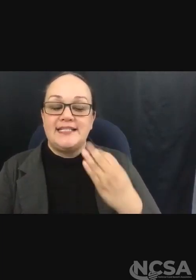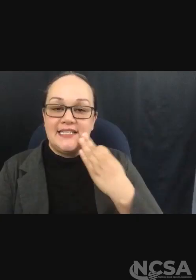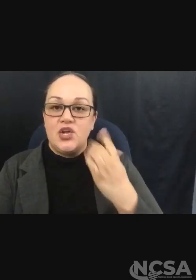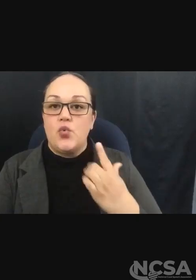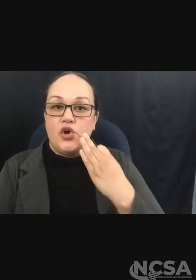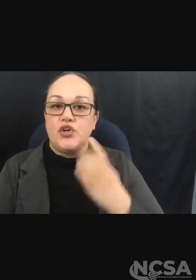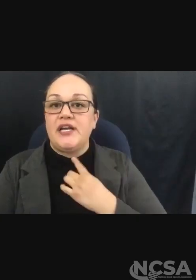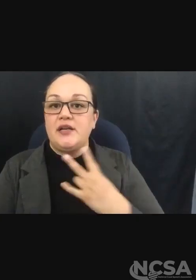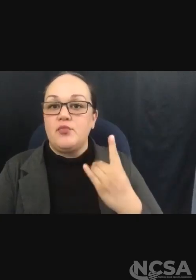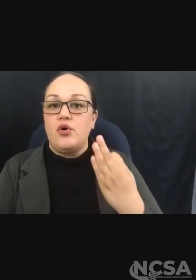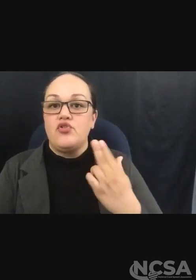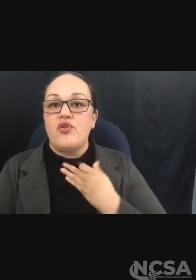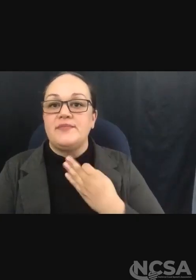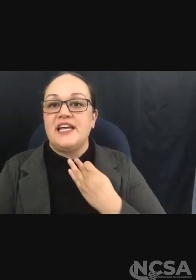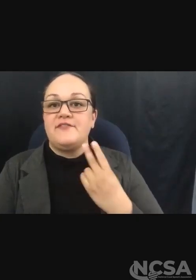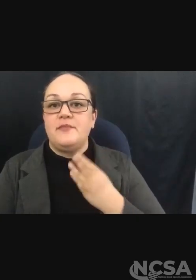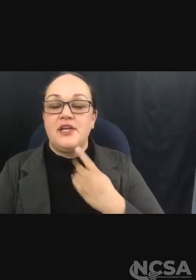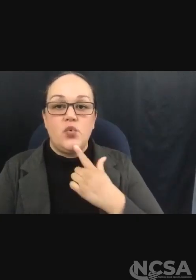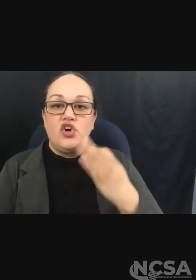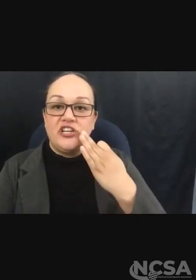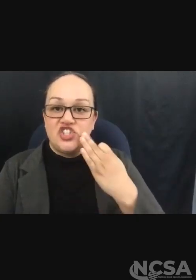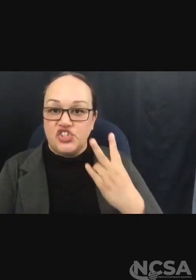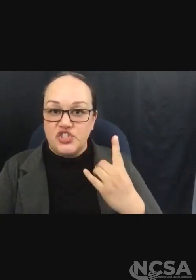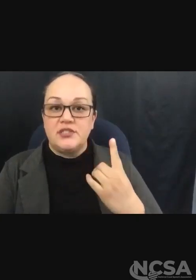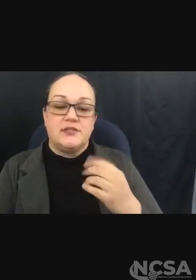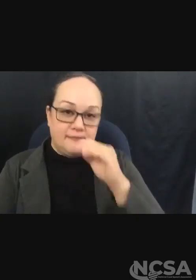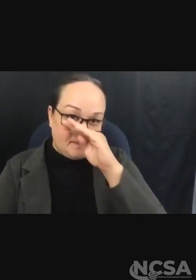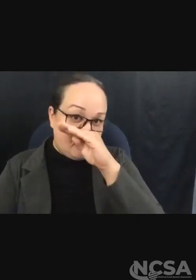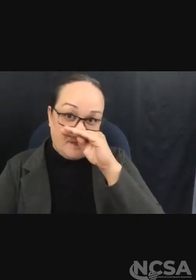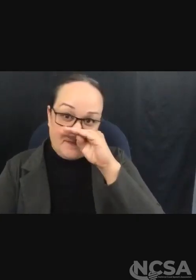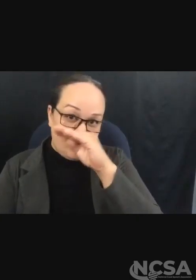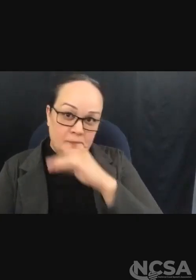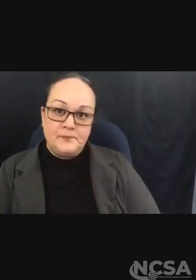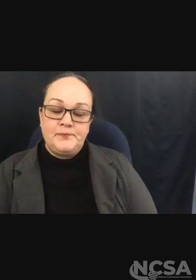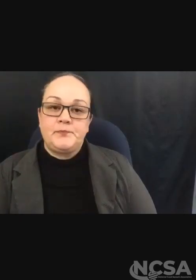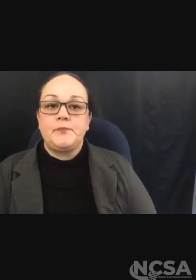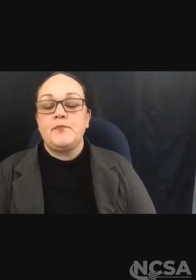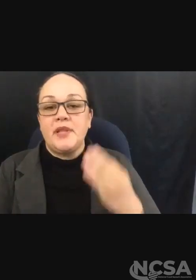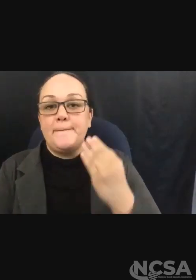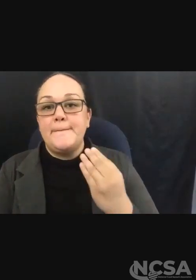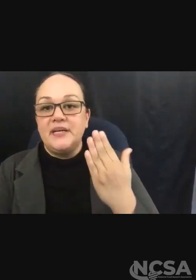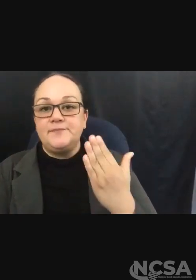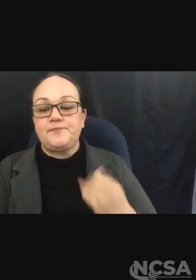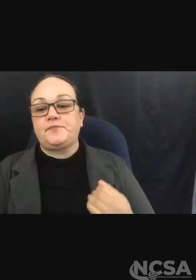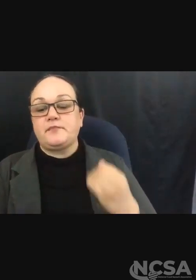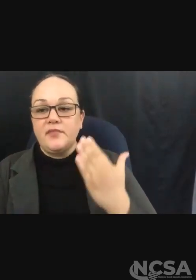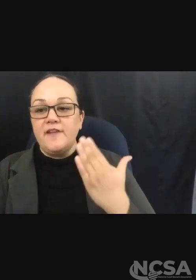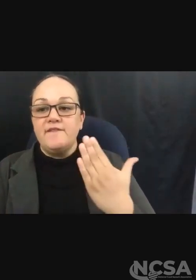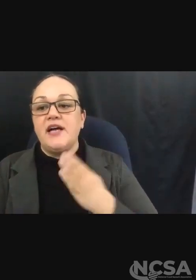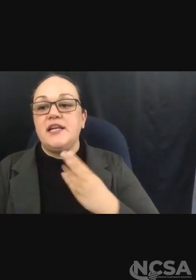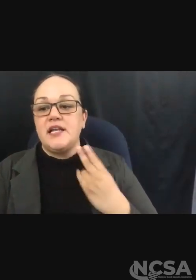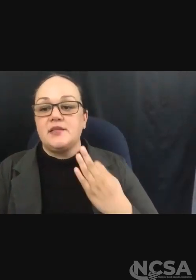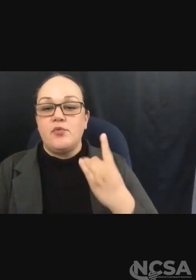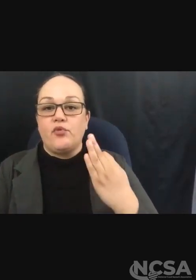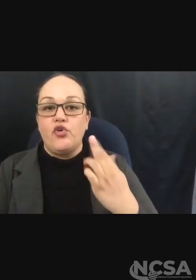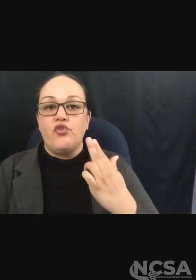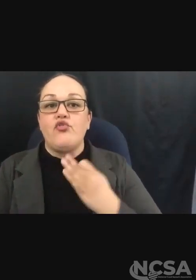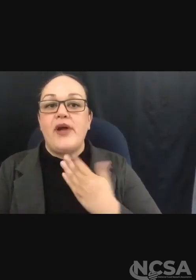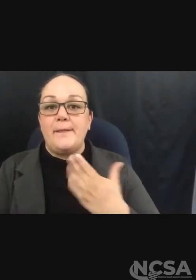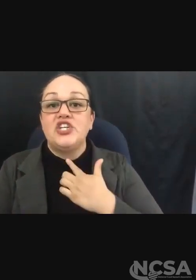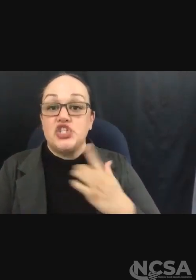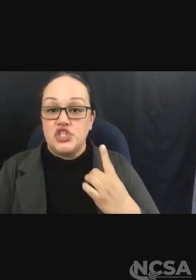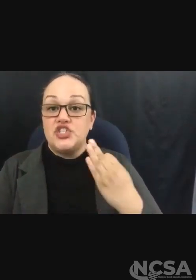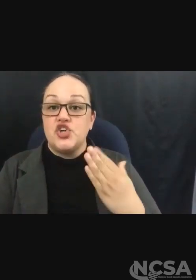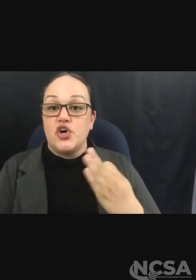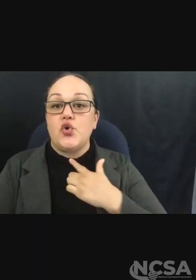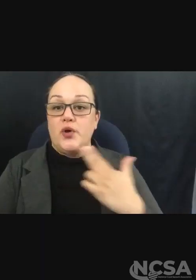programs have been well-researched. But a phonics program should start with